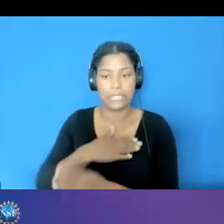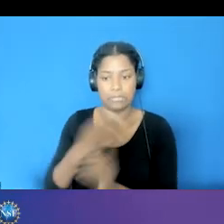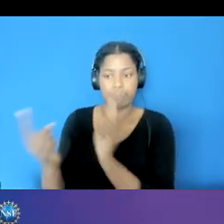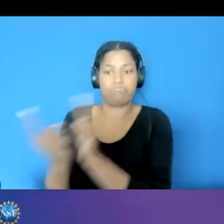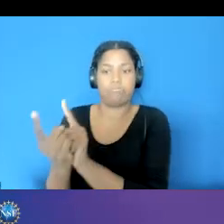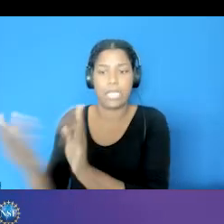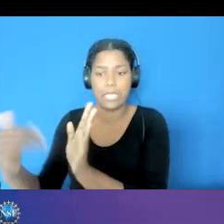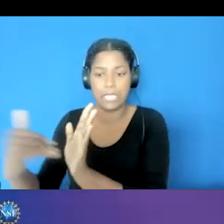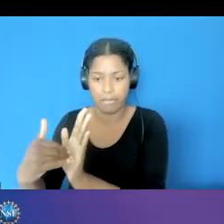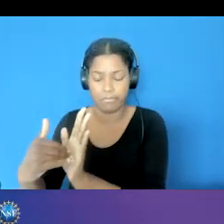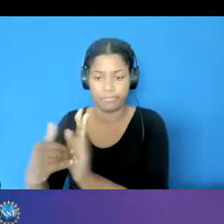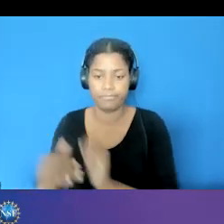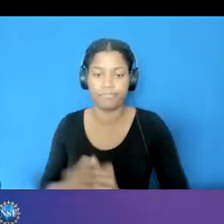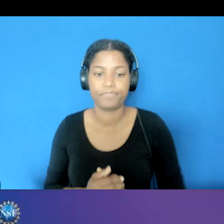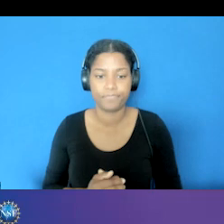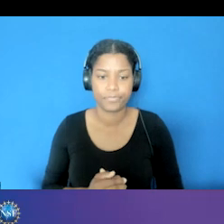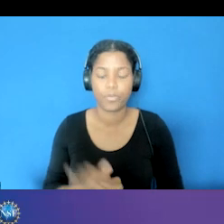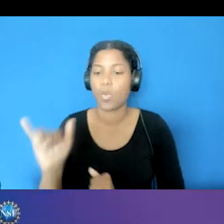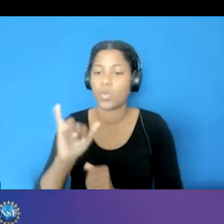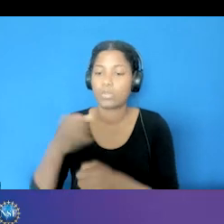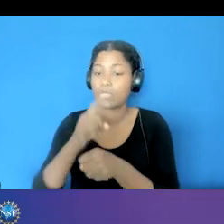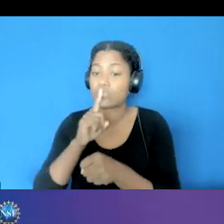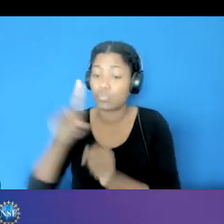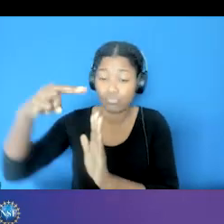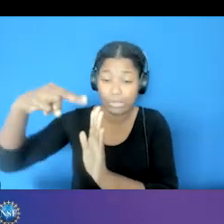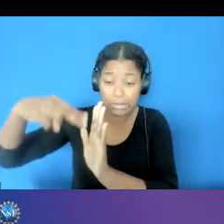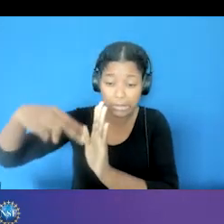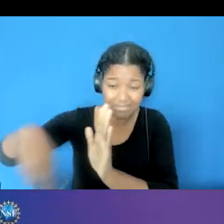to the solicitation as well as the research terms and conditions. Okay?